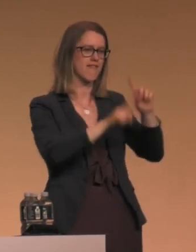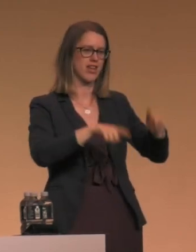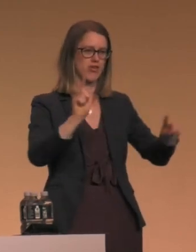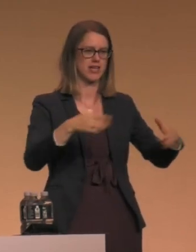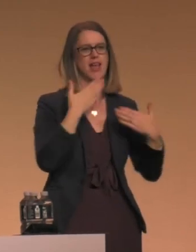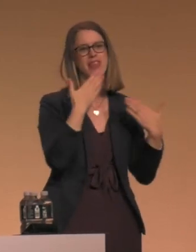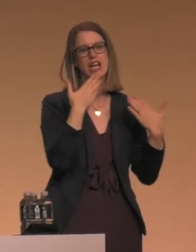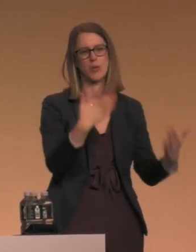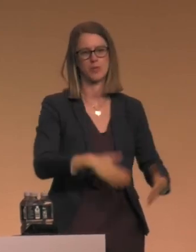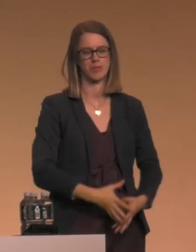Thank you.